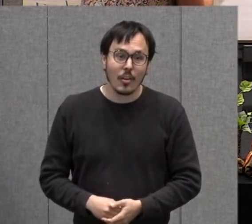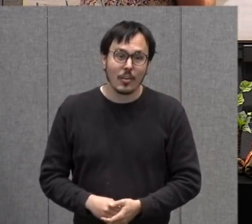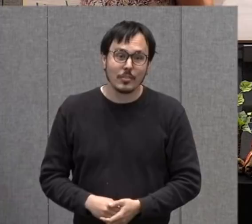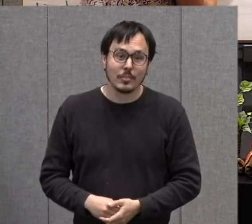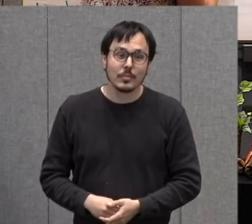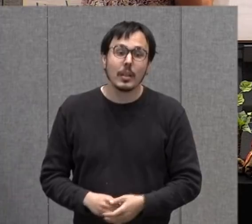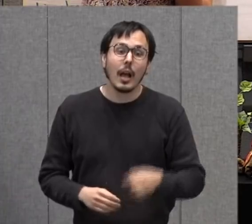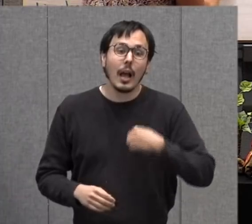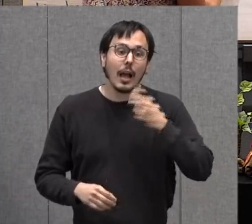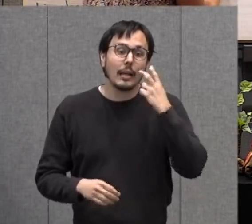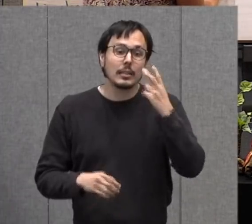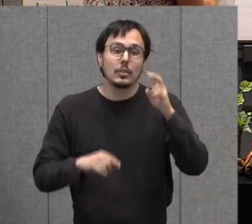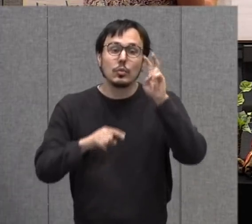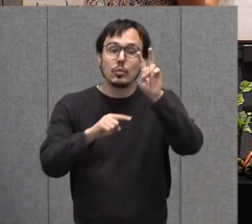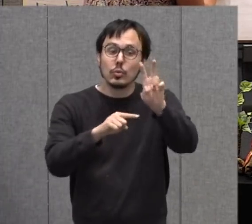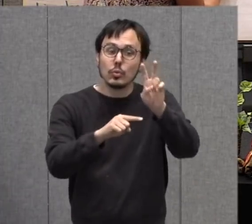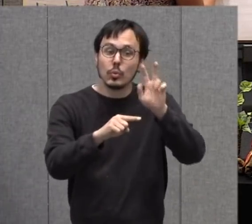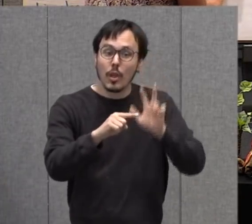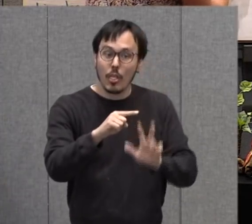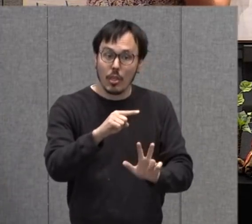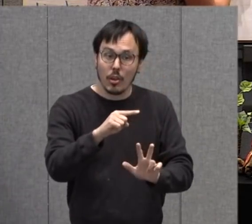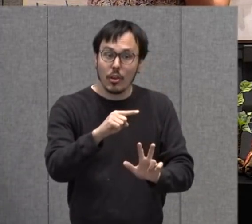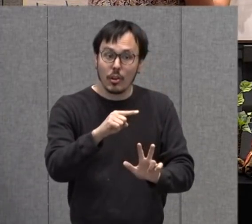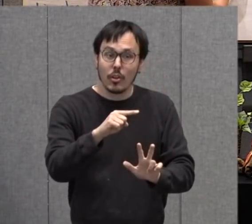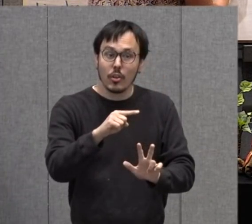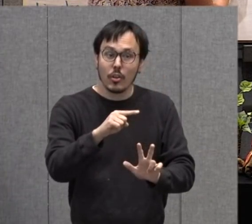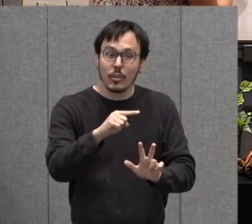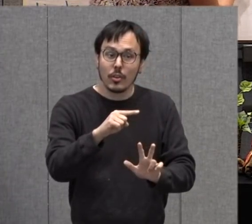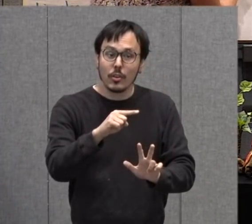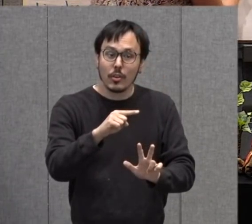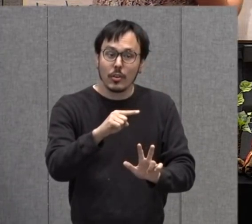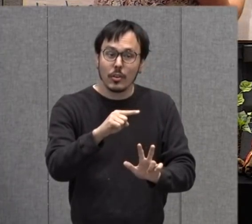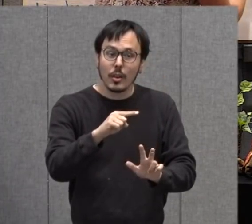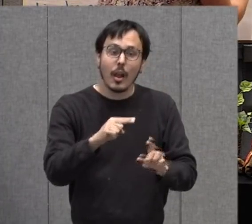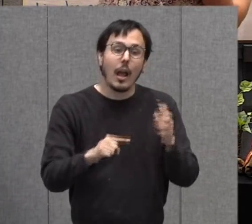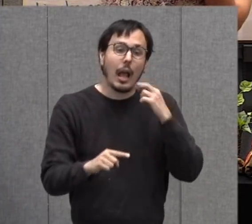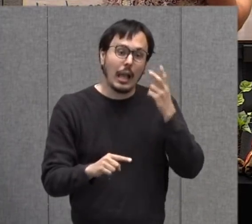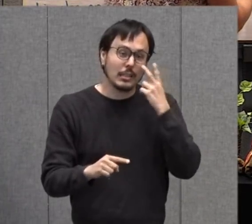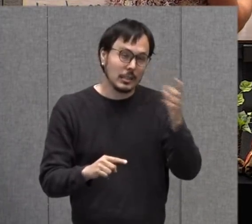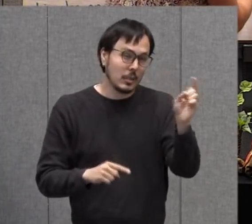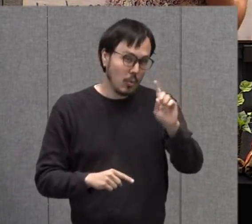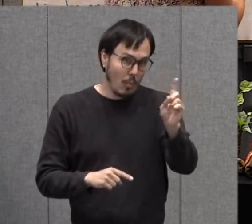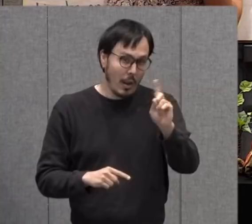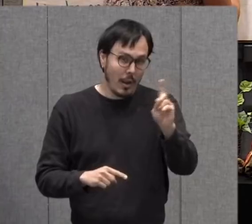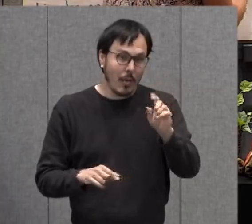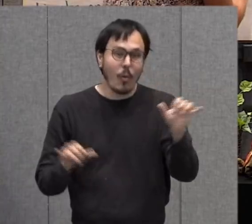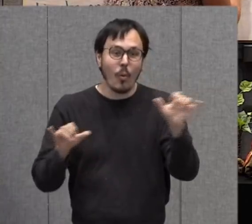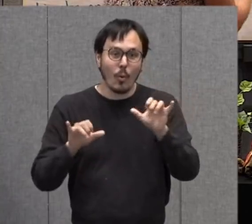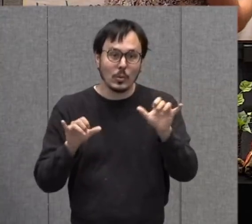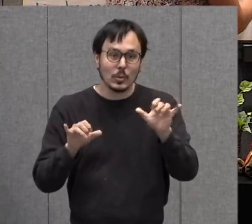two thirds was and oops!